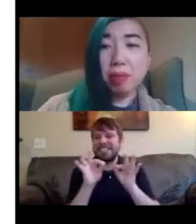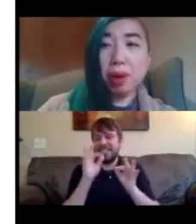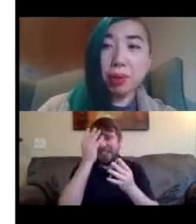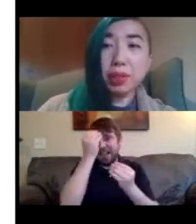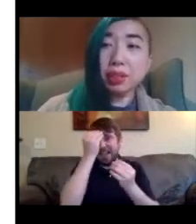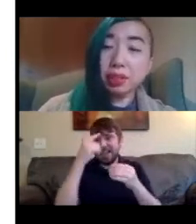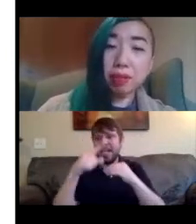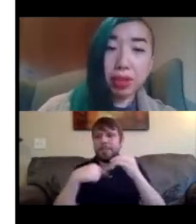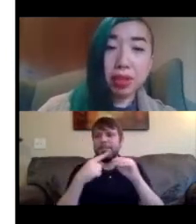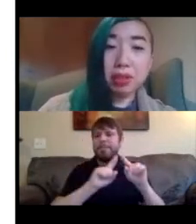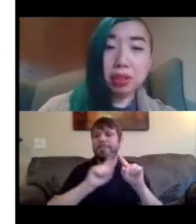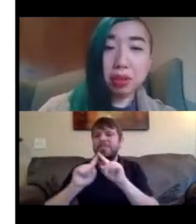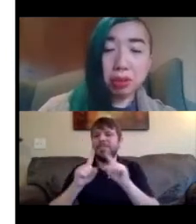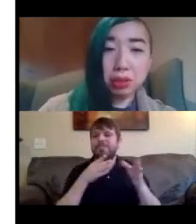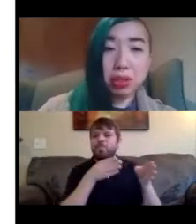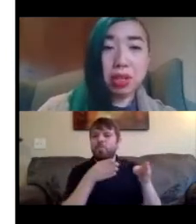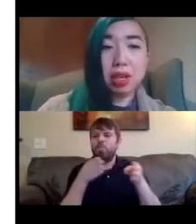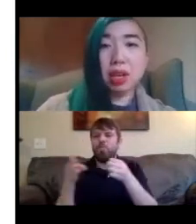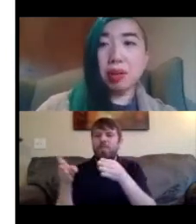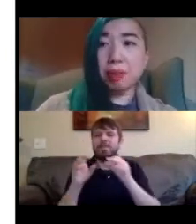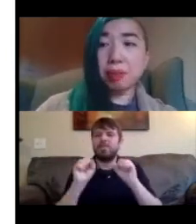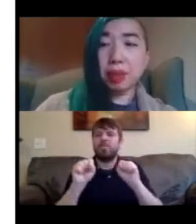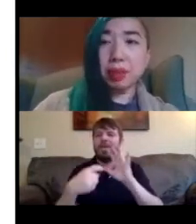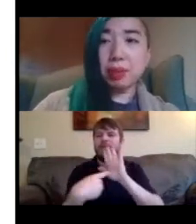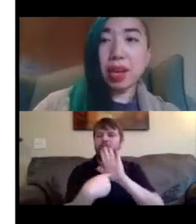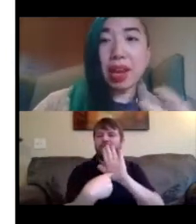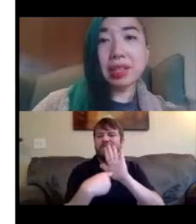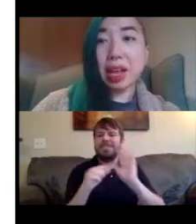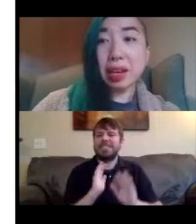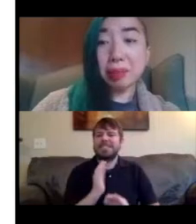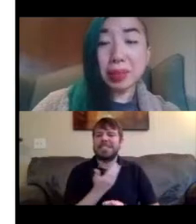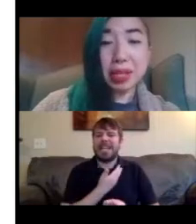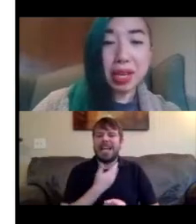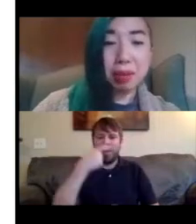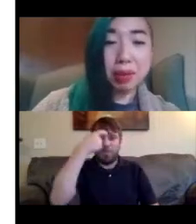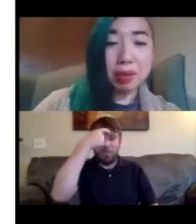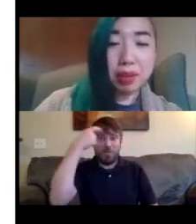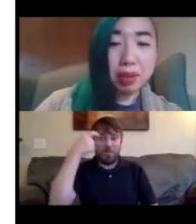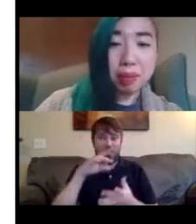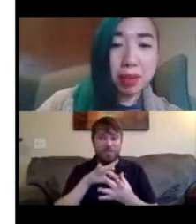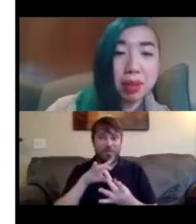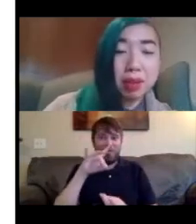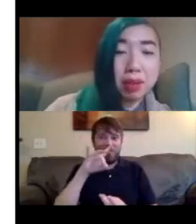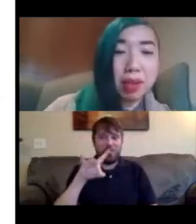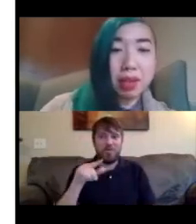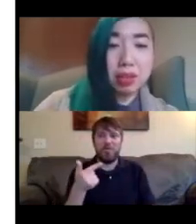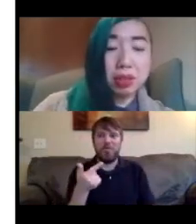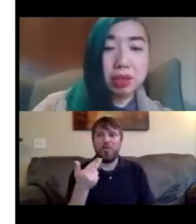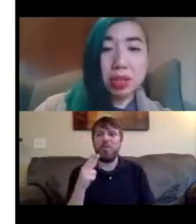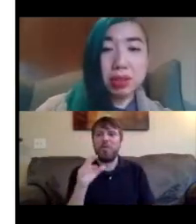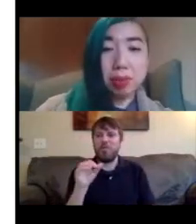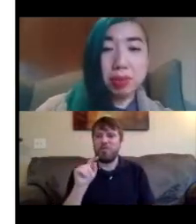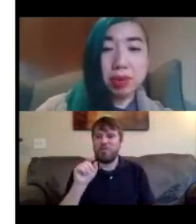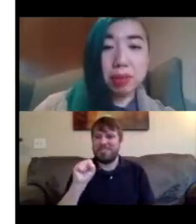represent our various ghosts. So had we had time today, I would've shown an excerpt from